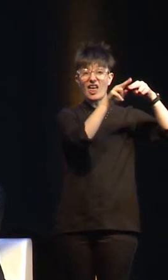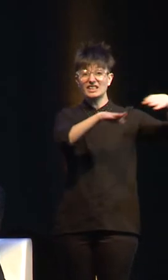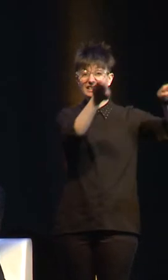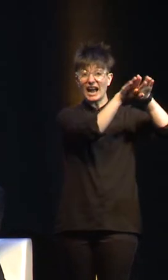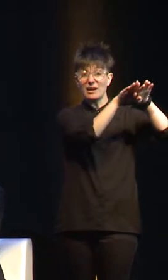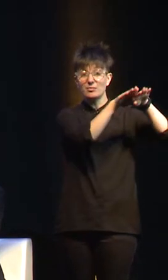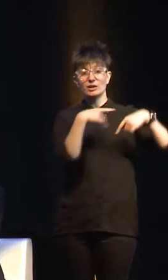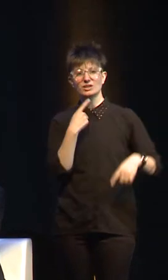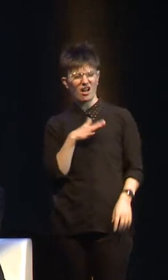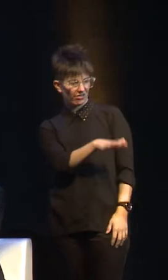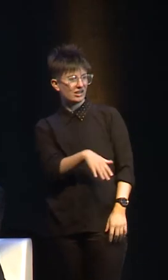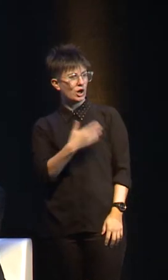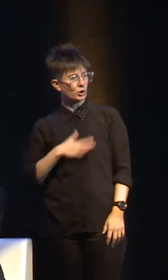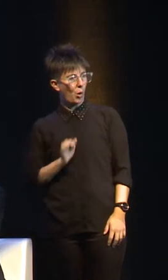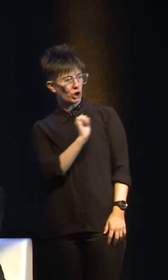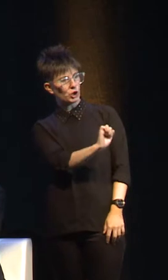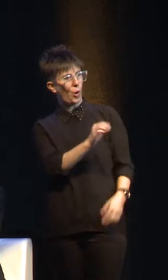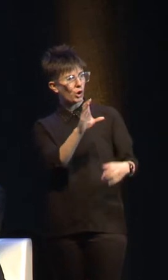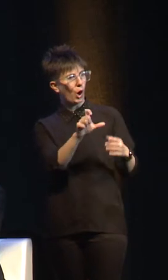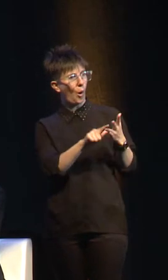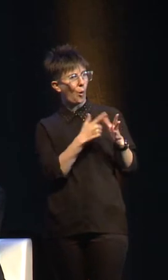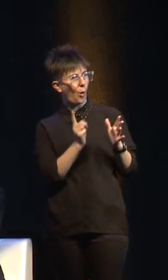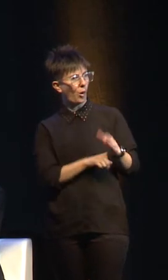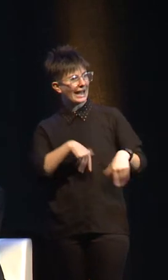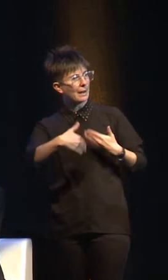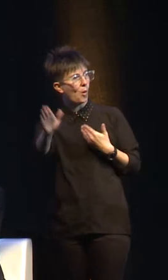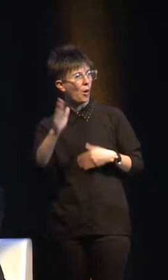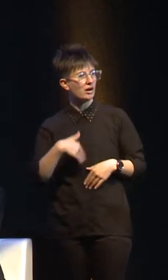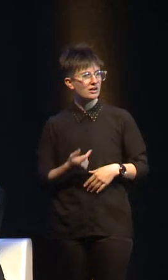anymore, we're saying we don't want you anymore. It's a deeply personal rejection. And if you